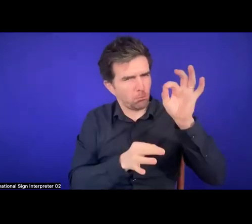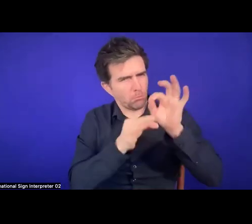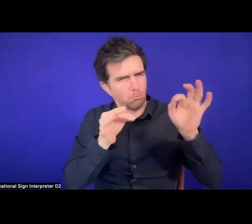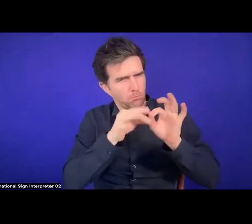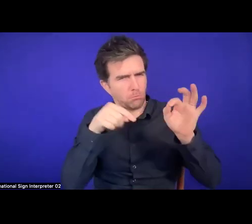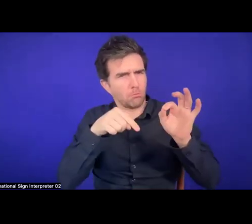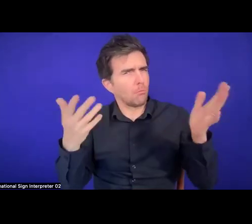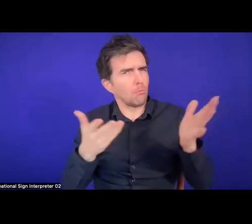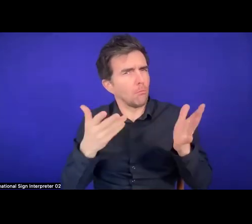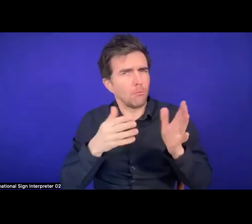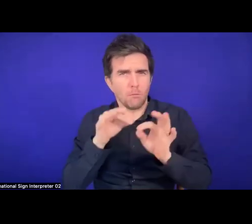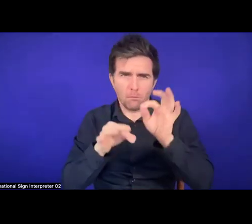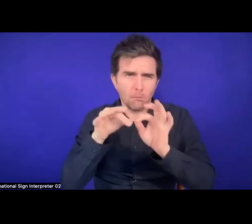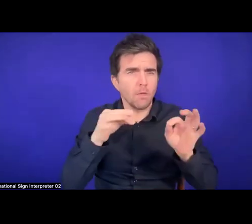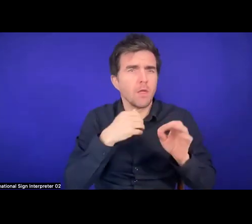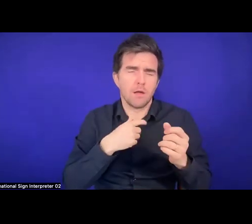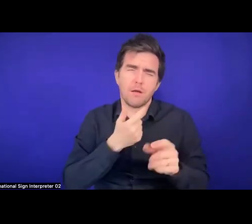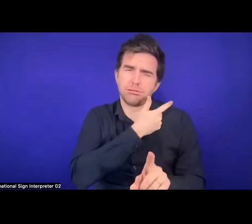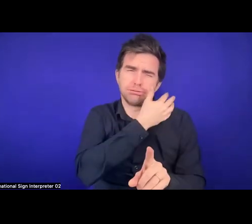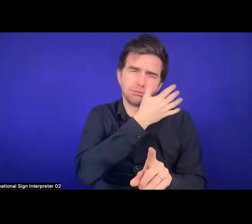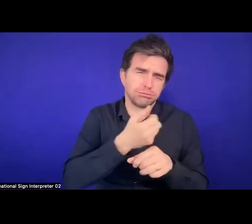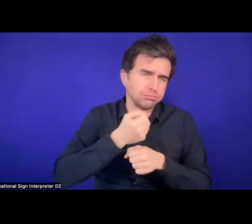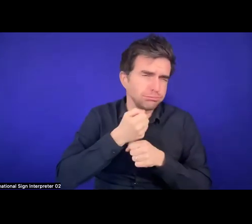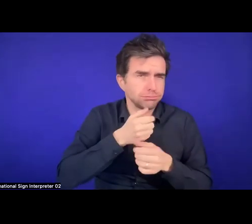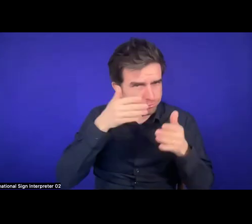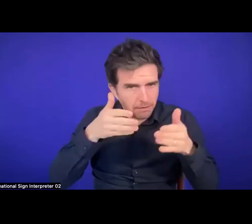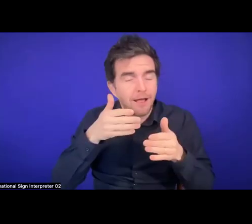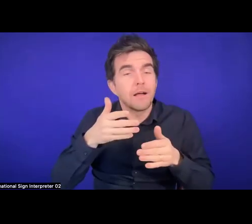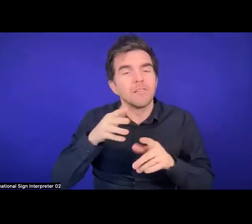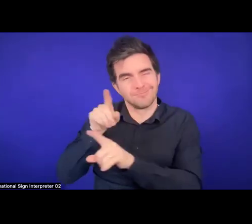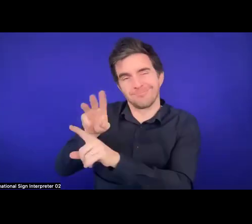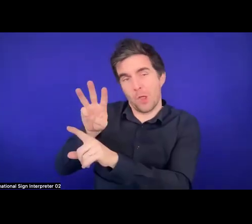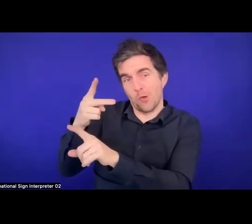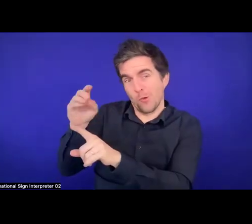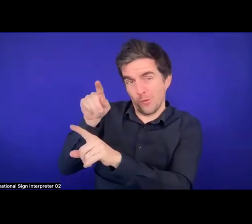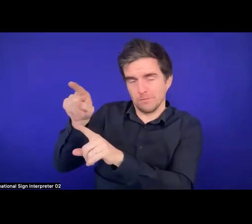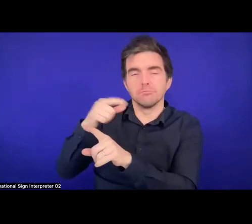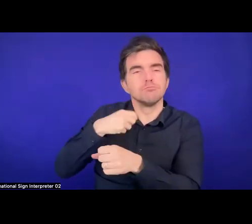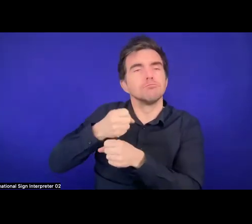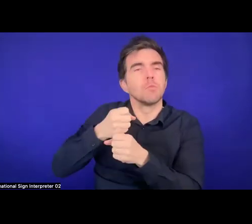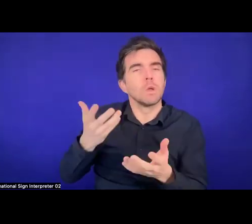WHO, being a consultant to WHO and then in my position as director of our WHO